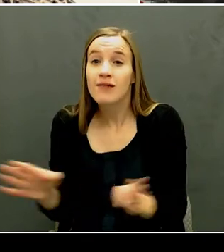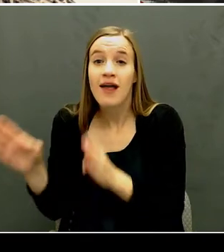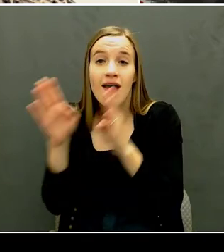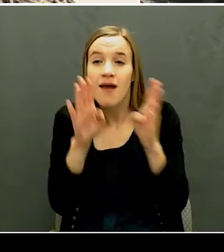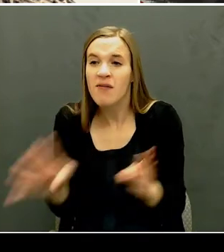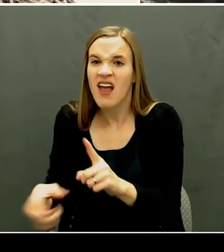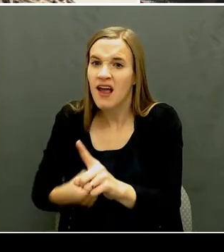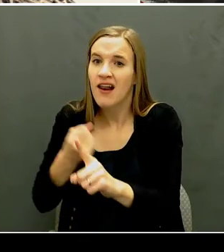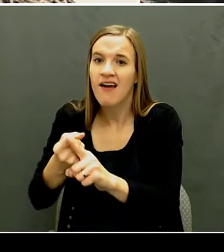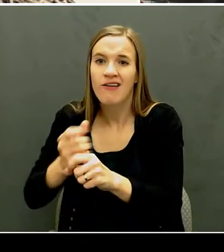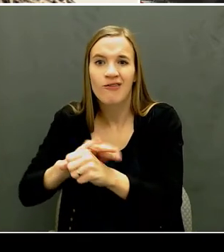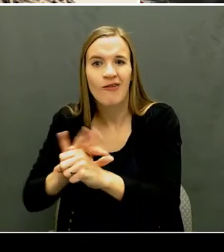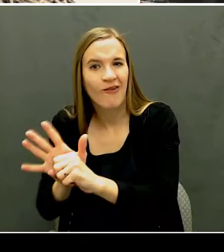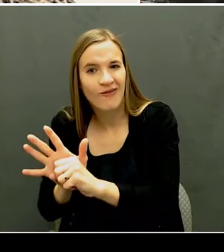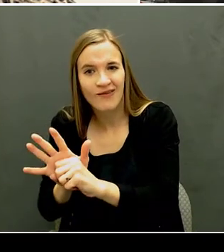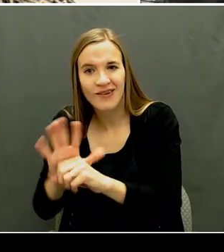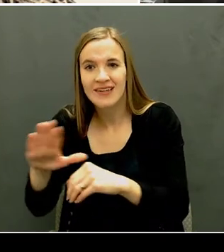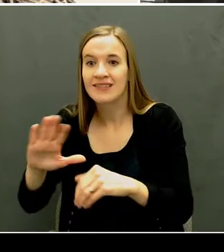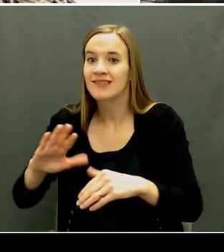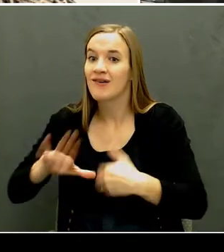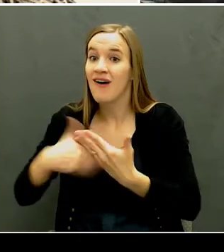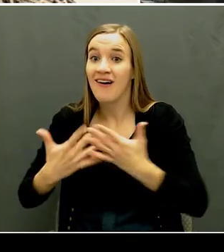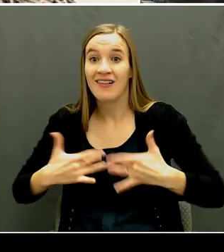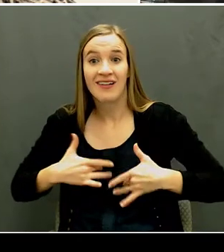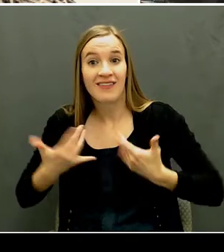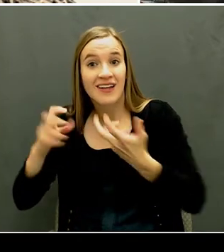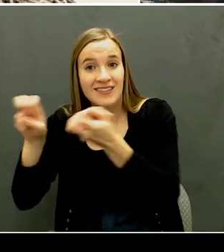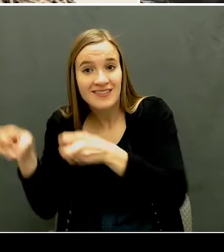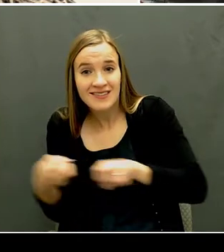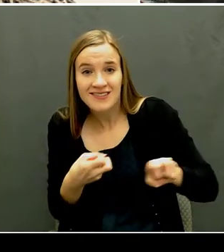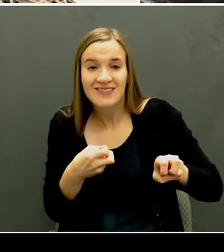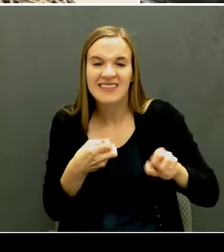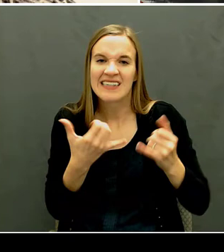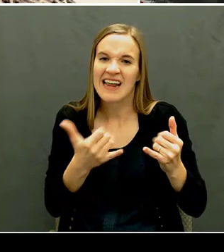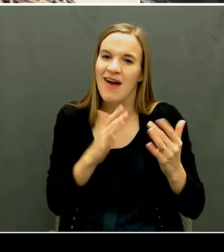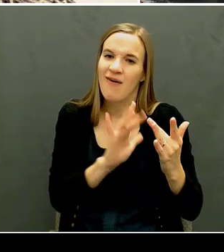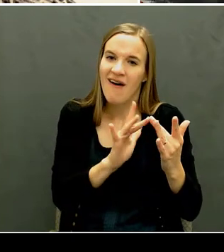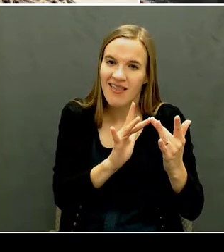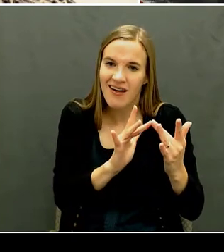things turned virtual. So here were these things that were local events that also became